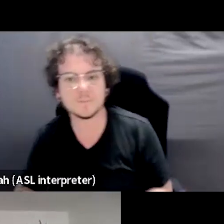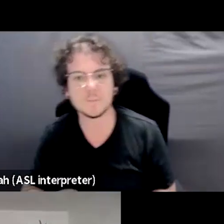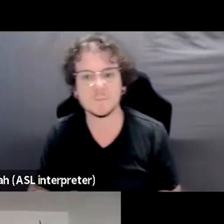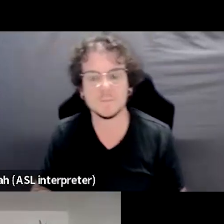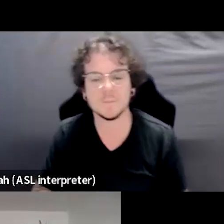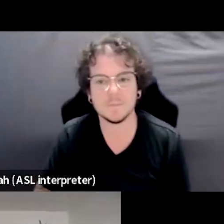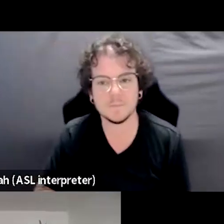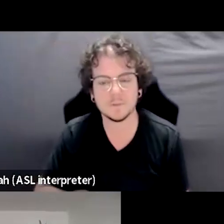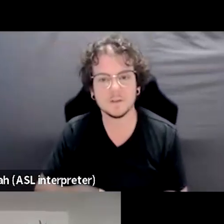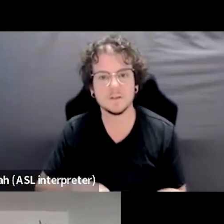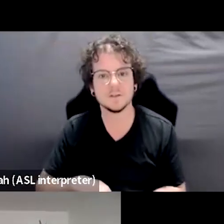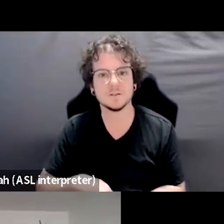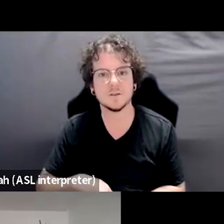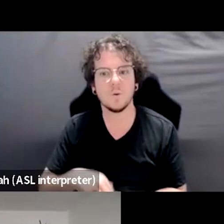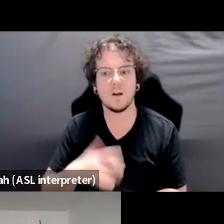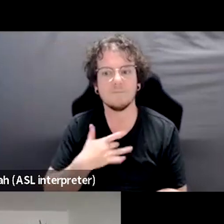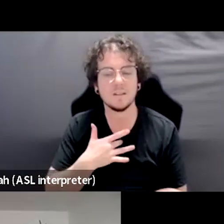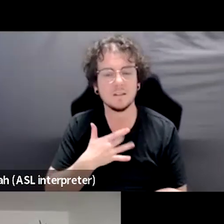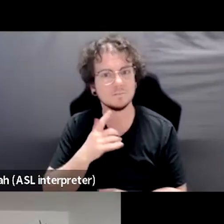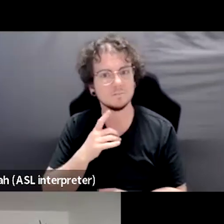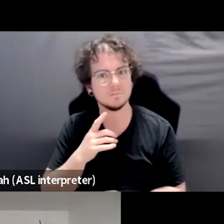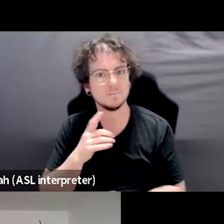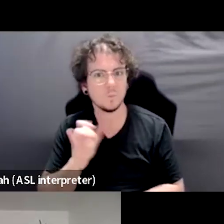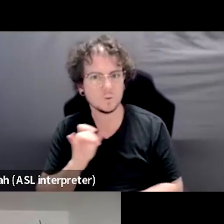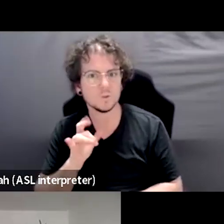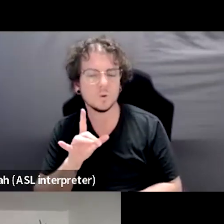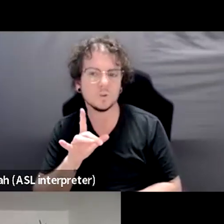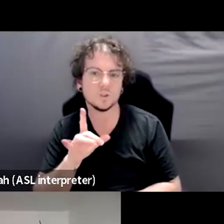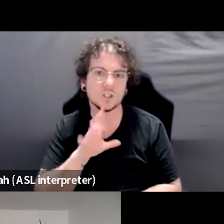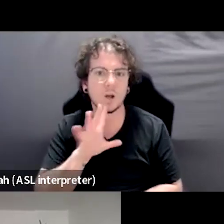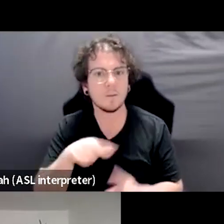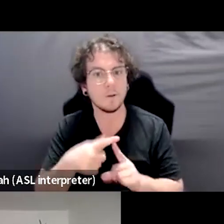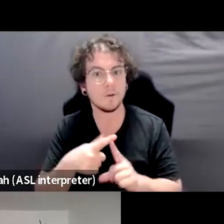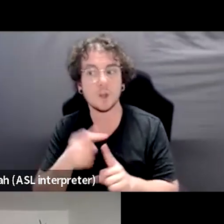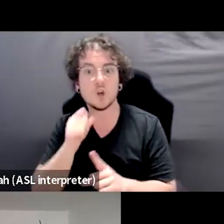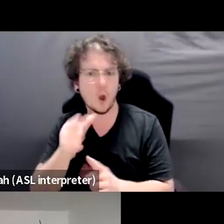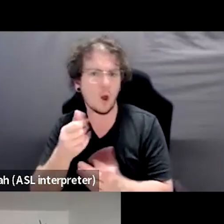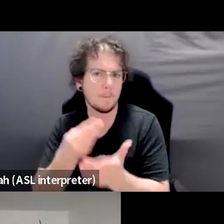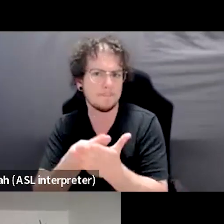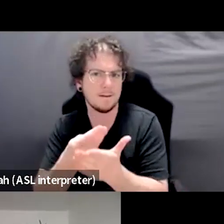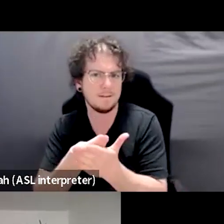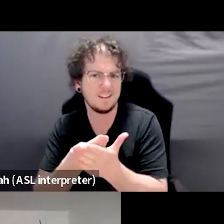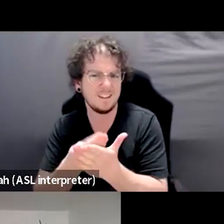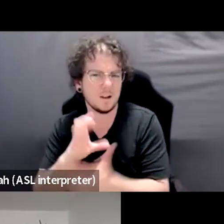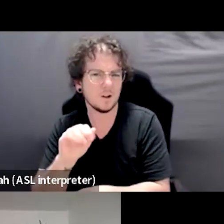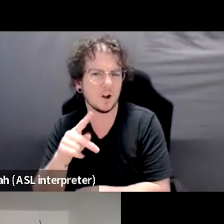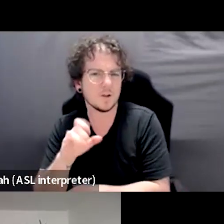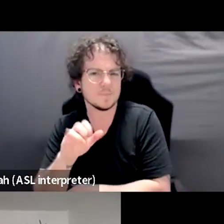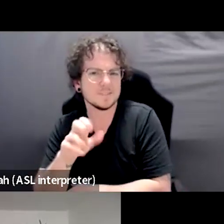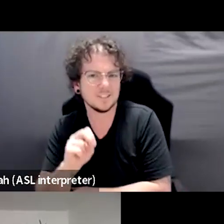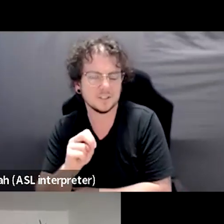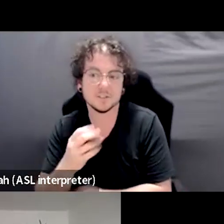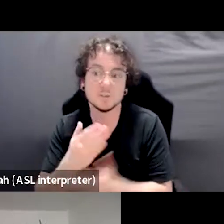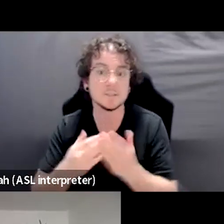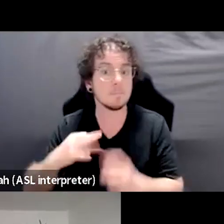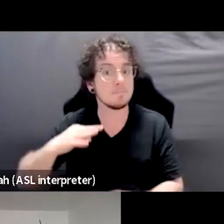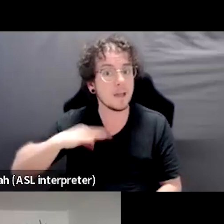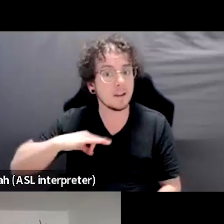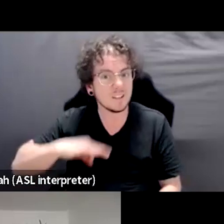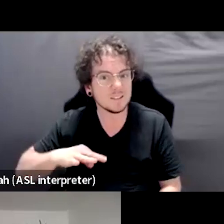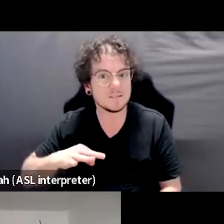the non-money compensation parts of publishing, the benefits that some companies can offer. We